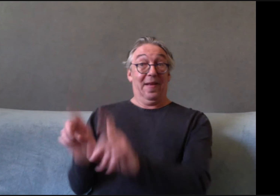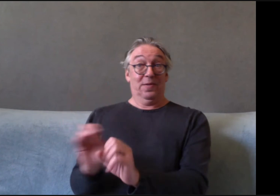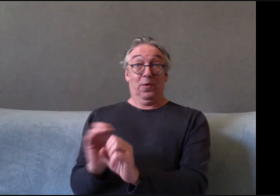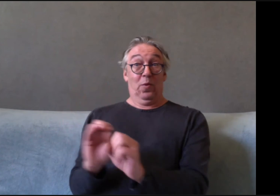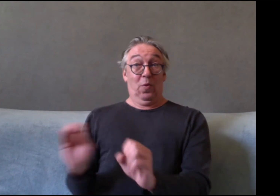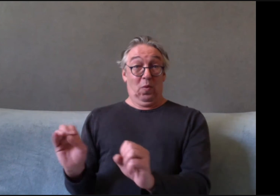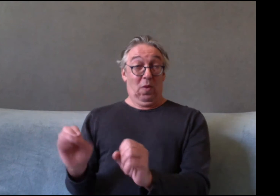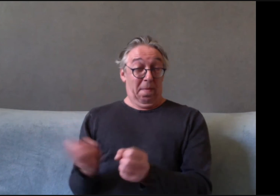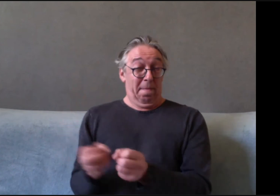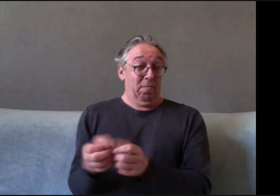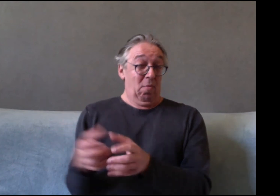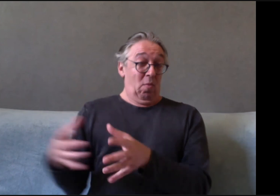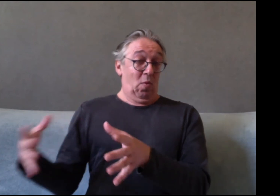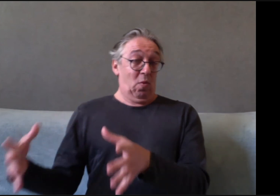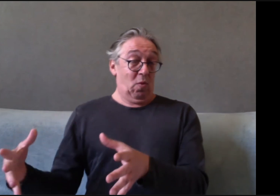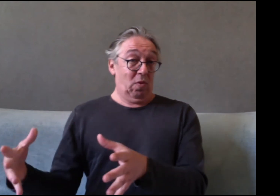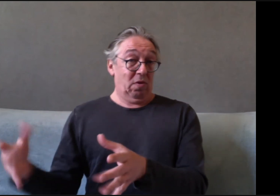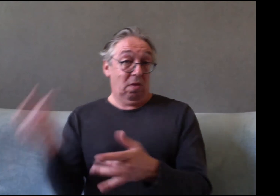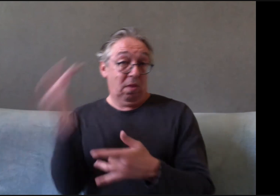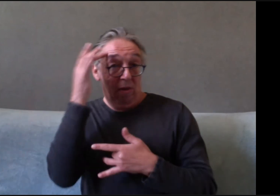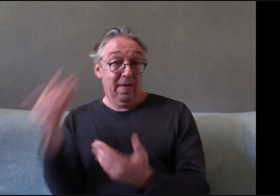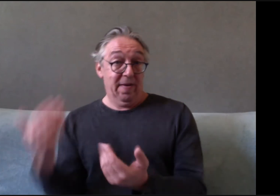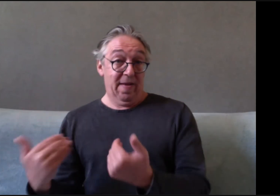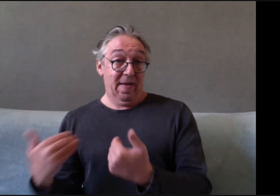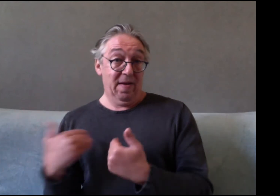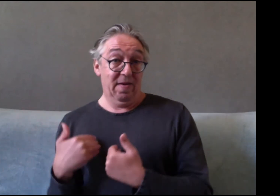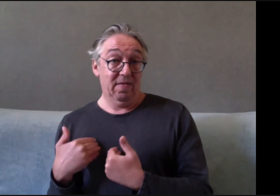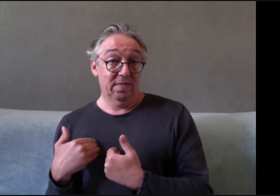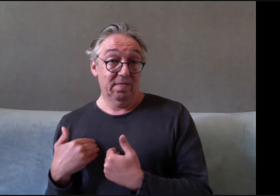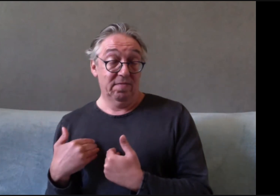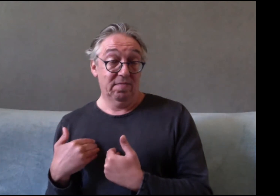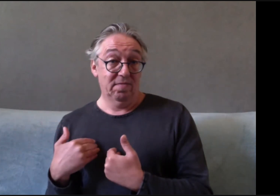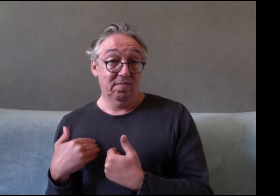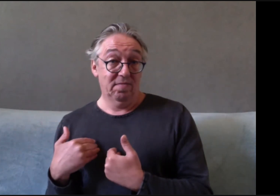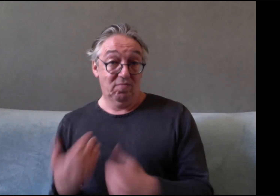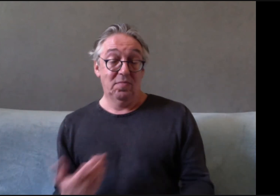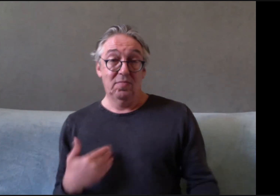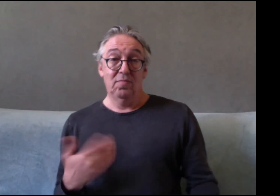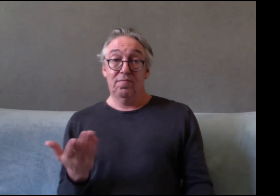So now it's really important and CERMI is asking that in our country,